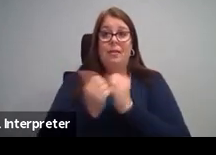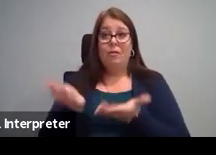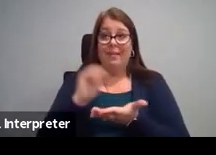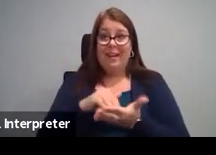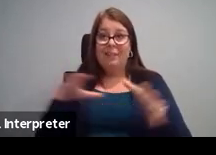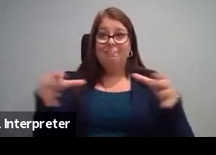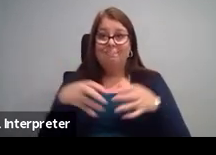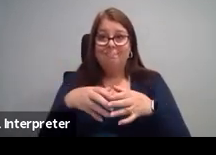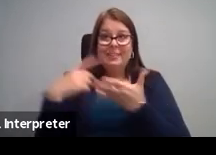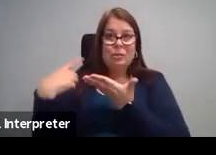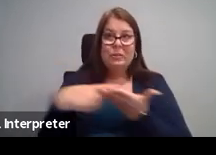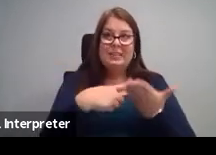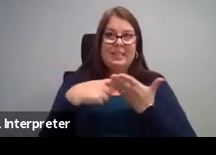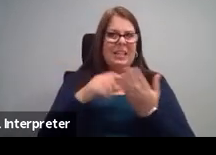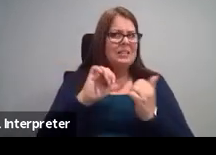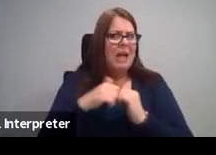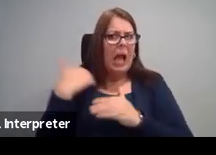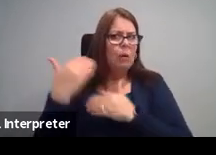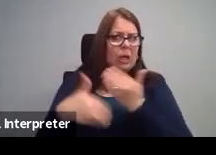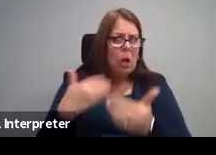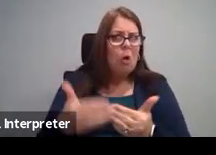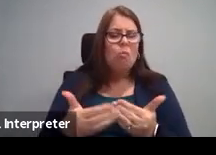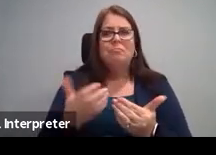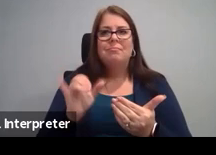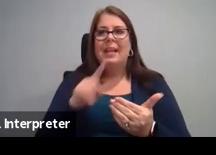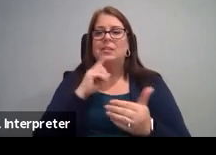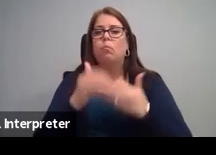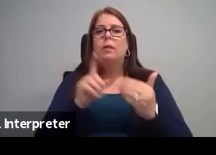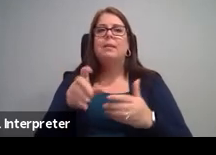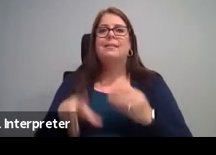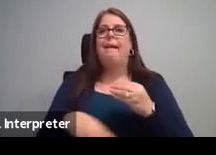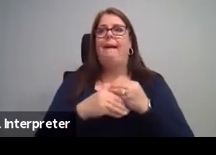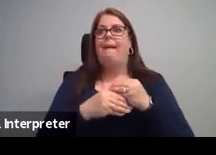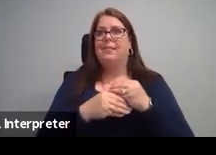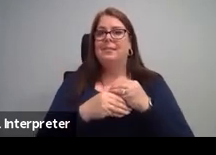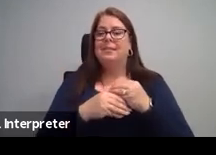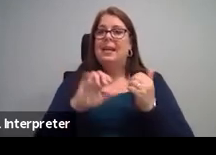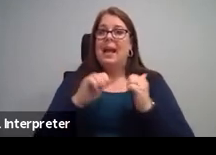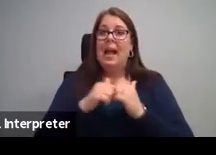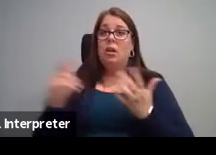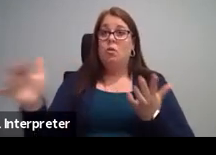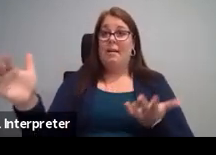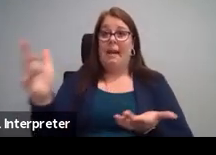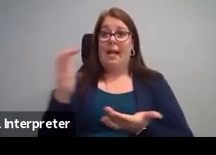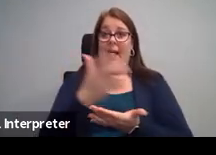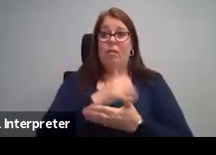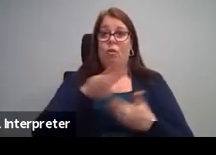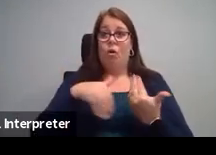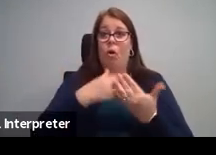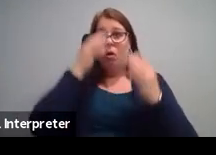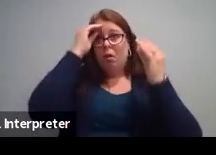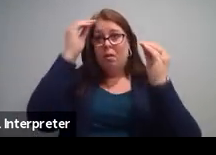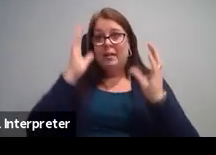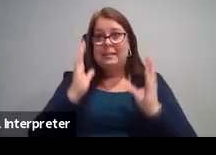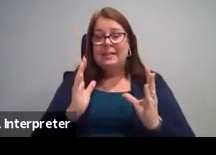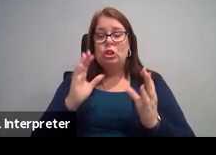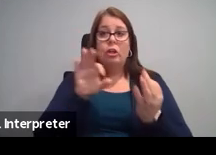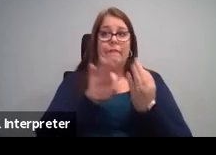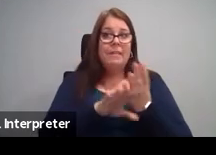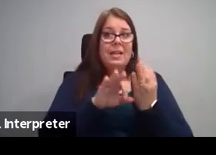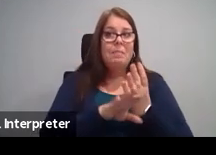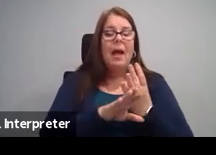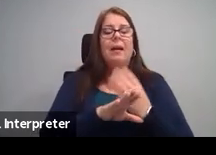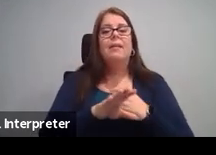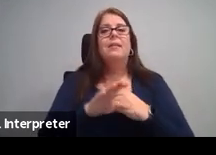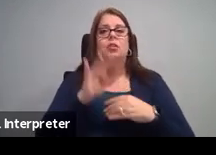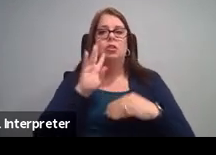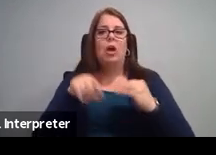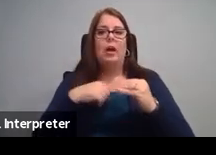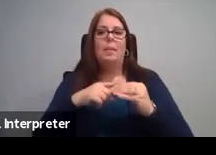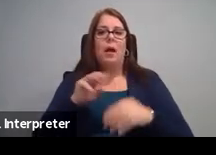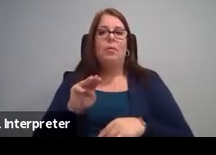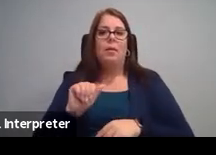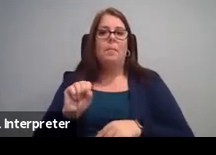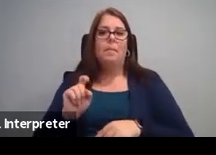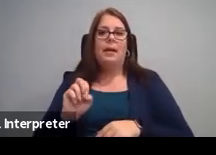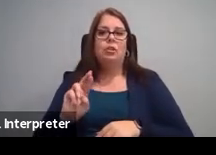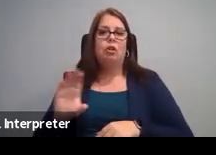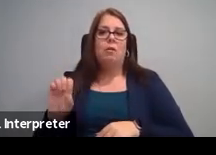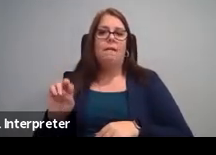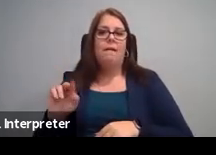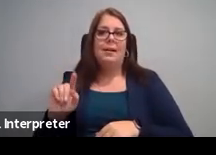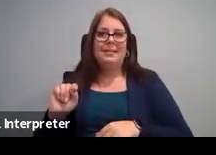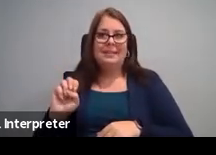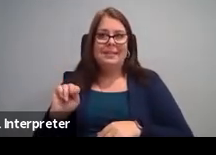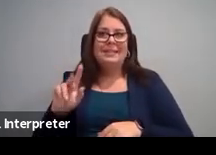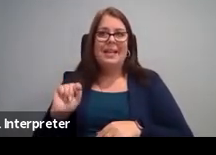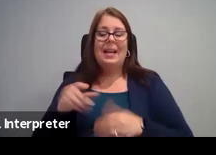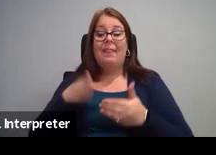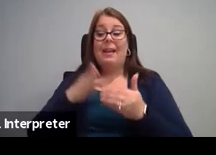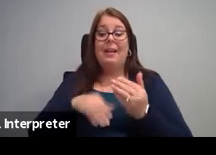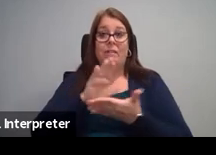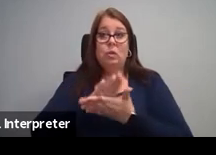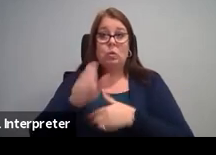Laurie Arnold: That's a process that you probably want to build in. So how can you then take all that teacher feedback and check back on that master content at the end of the school year. So that then you're, you're kind of revisiting and it's, you know, kind of continuous improvement cycle.